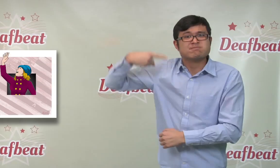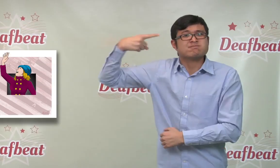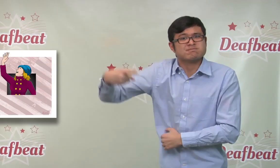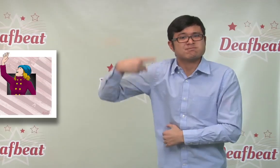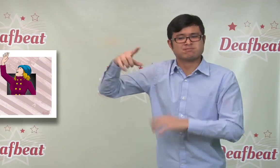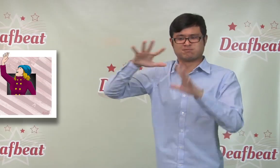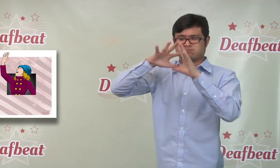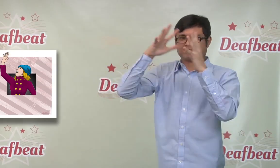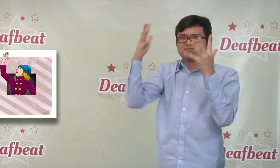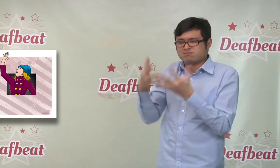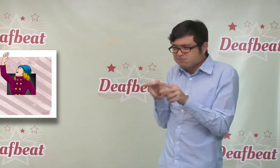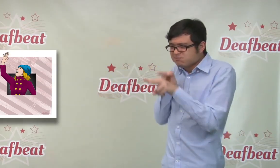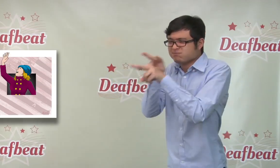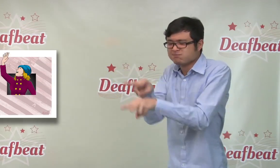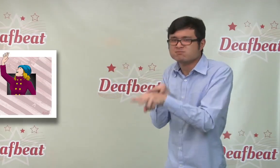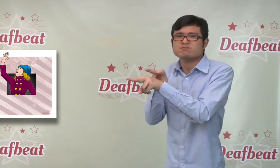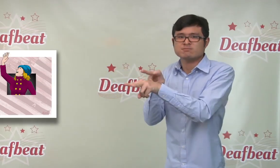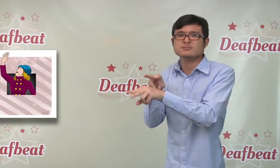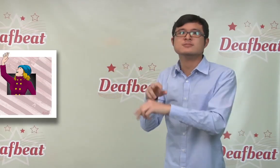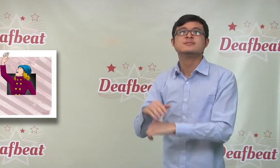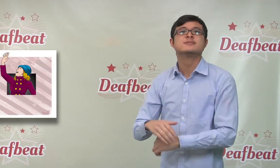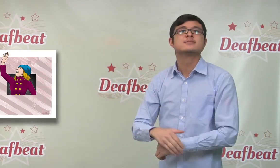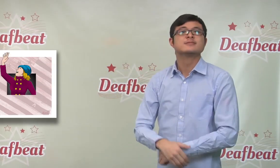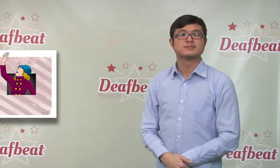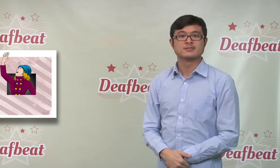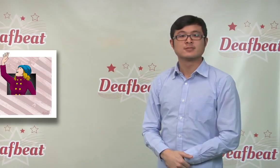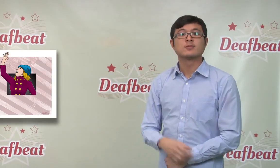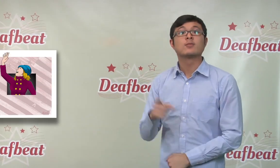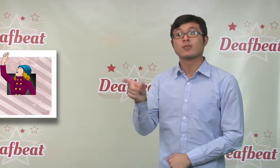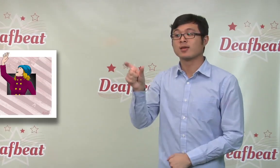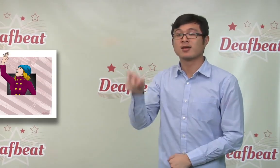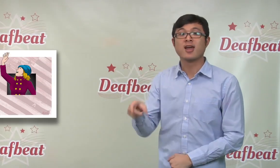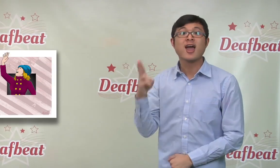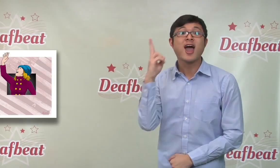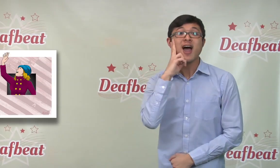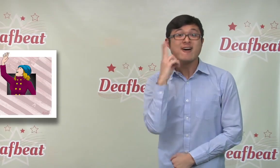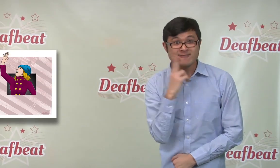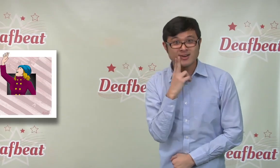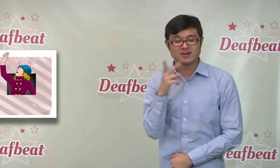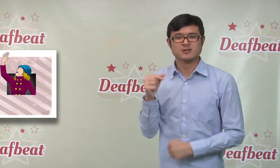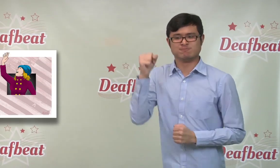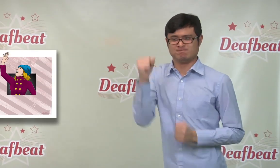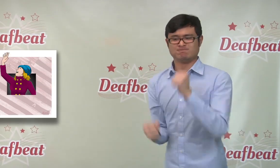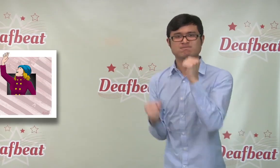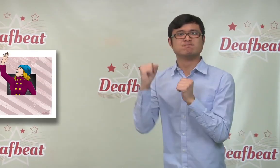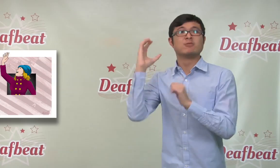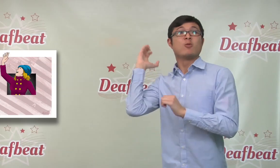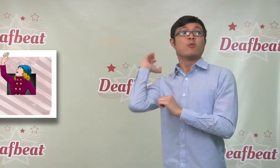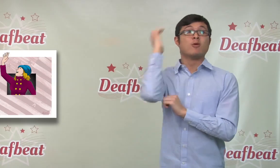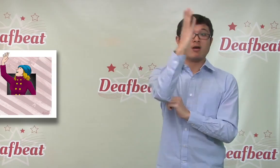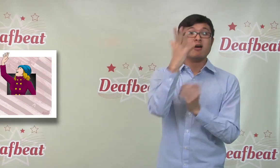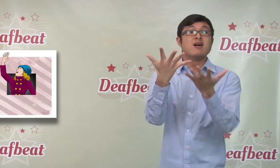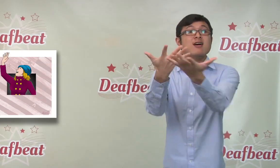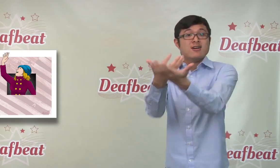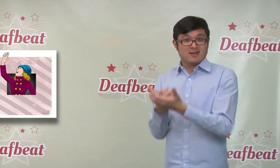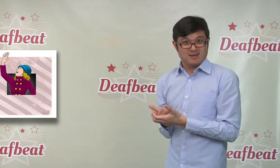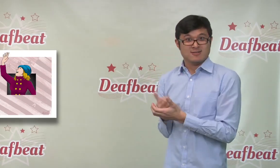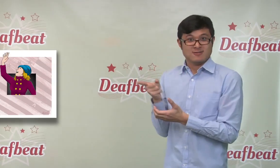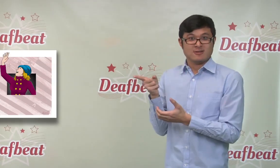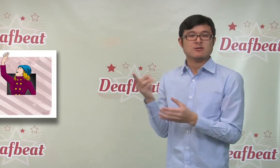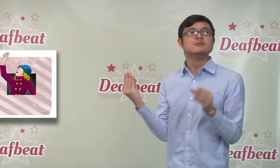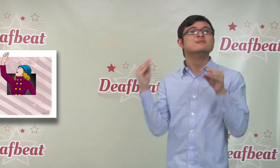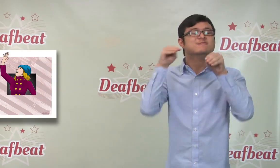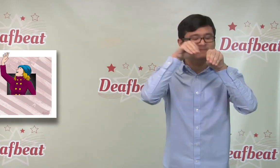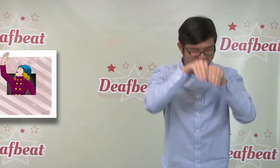year. This time, a deaf football player participated